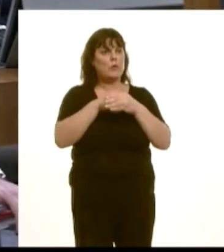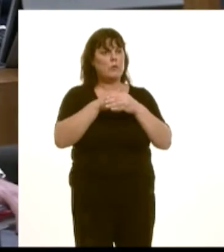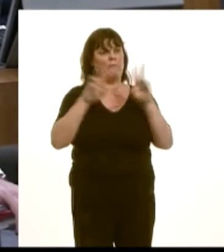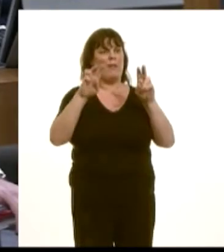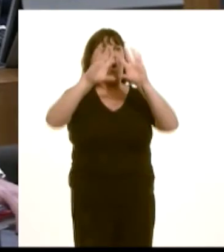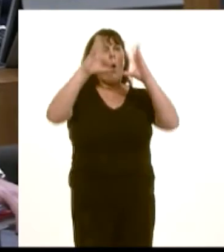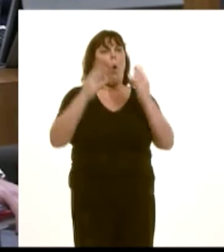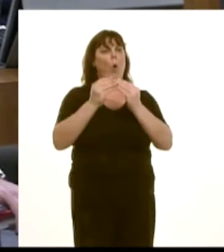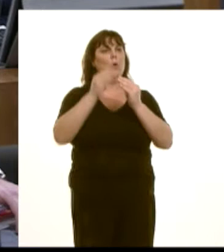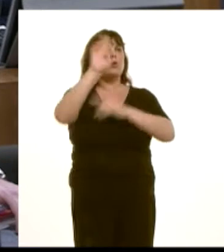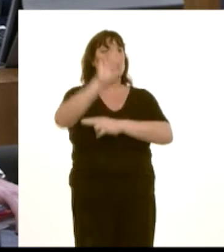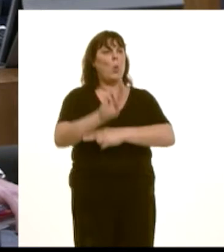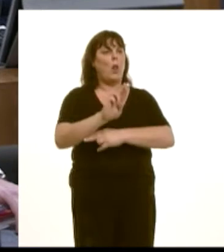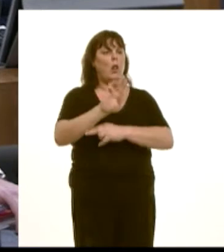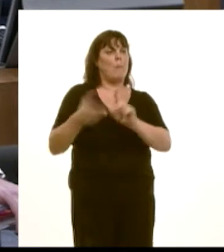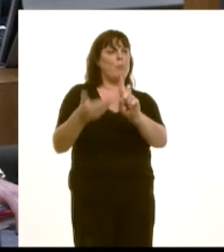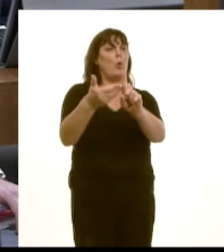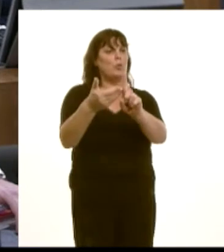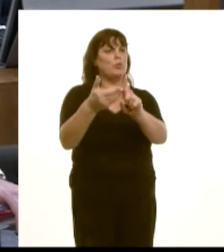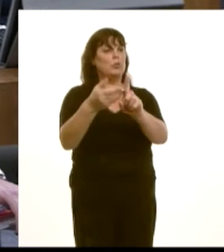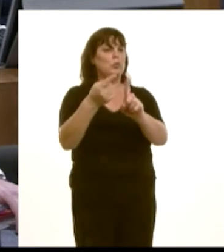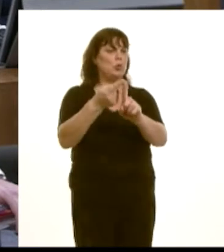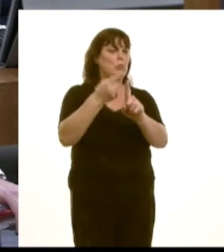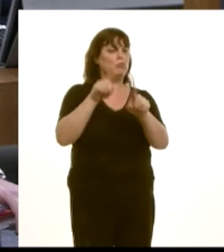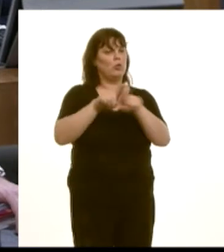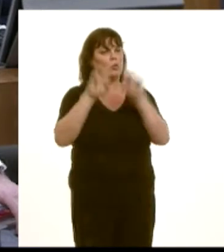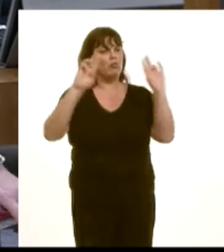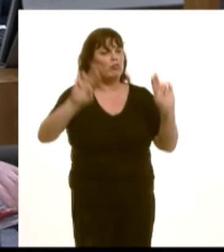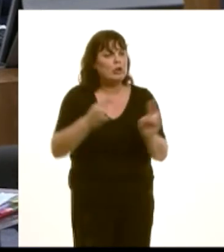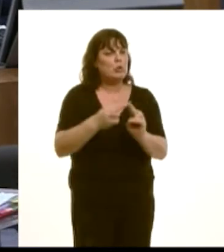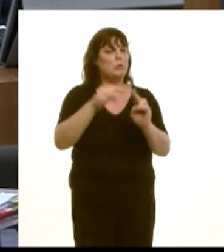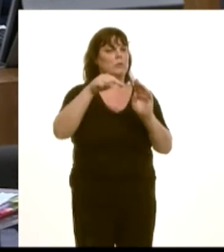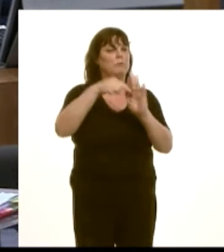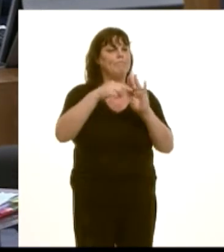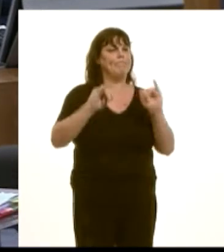to addressing these issues and also to the introduction of a national training framework